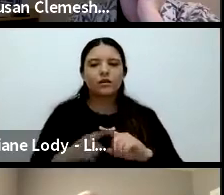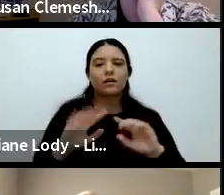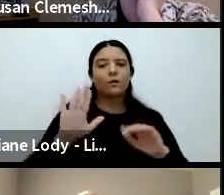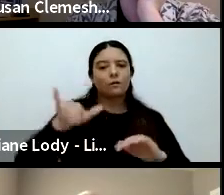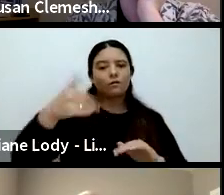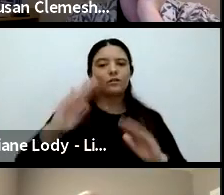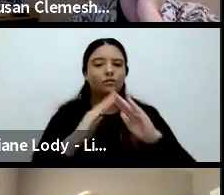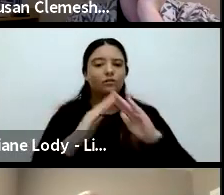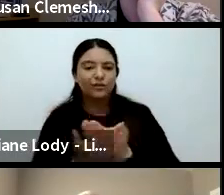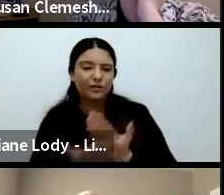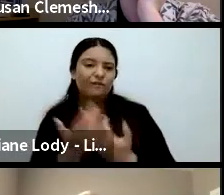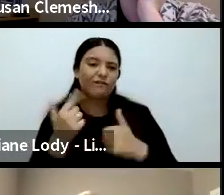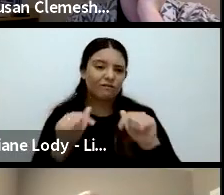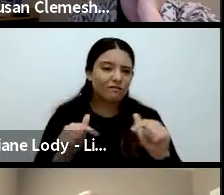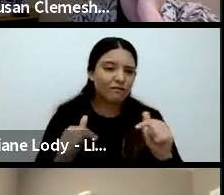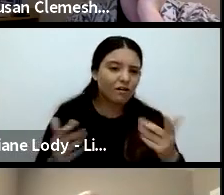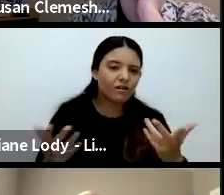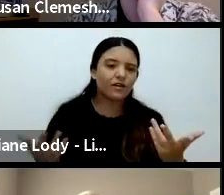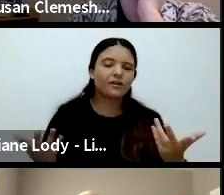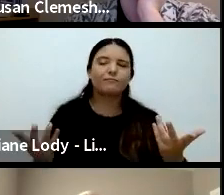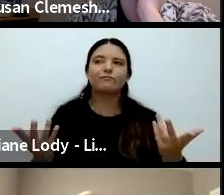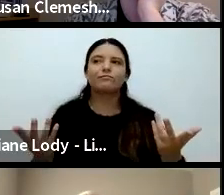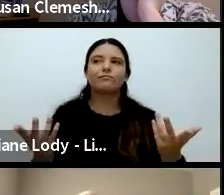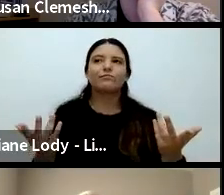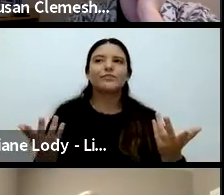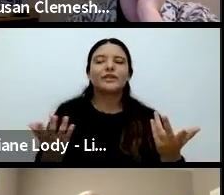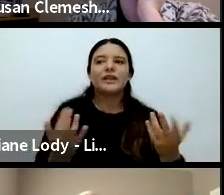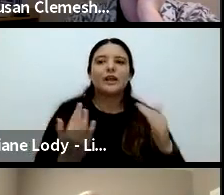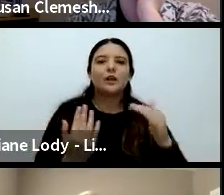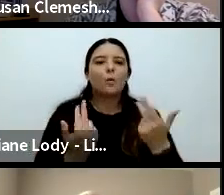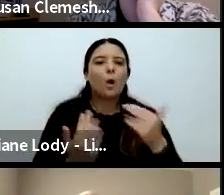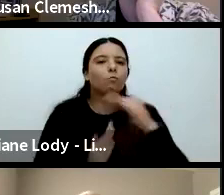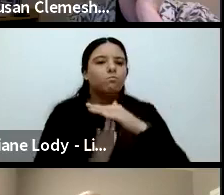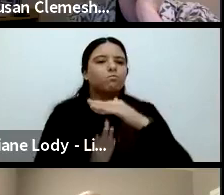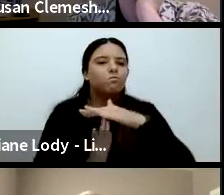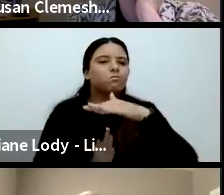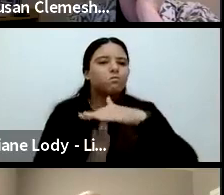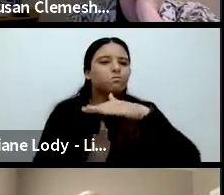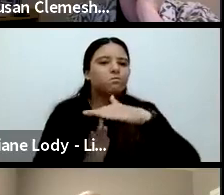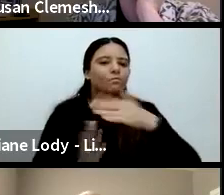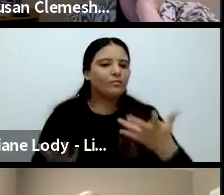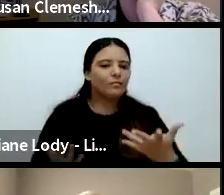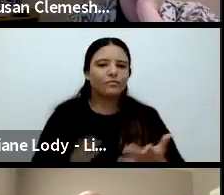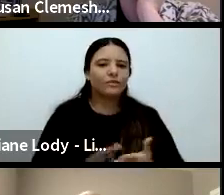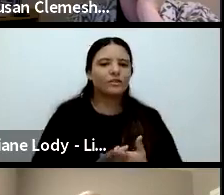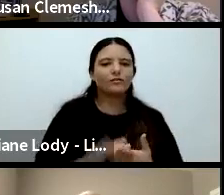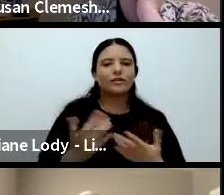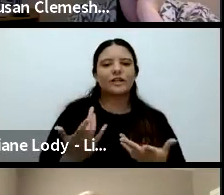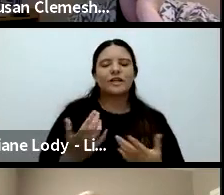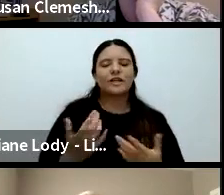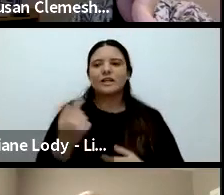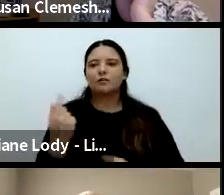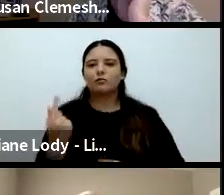chools You can you can isolate yourself can you can isolate yourself from that. large large you then have to fit you then have to fit in with